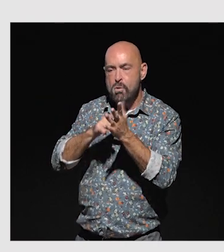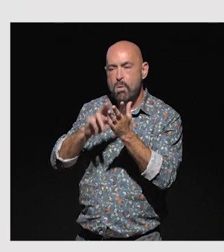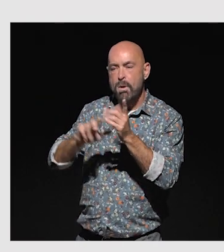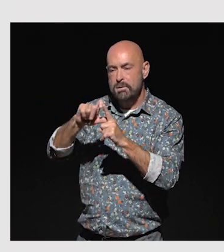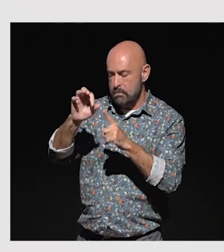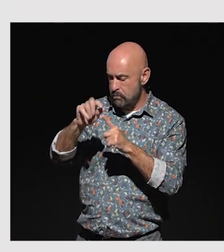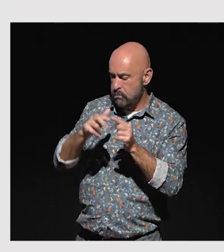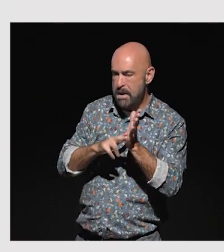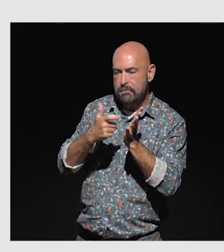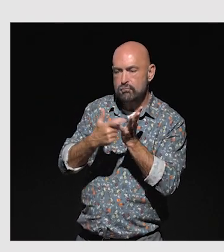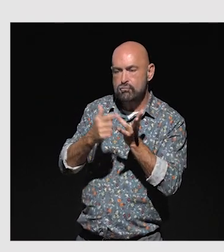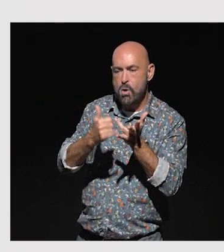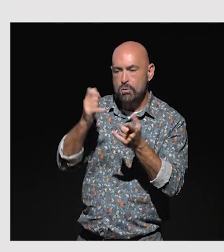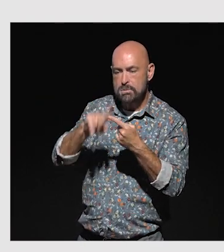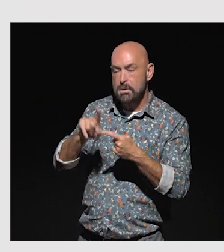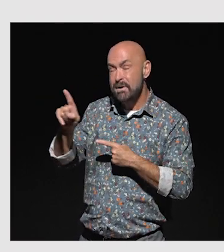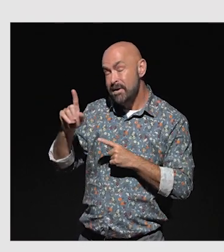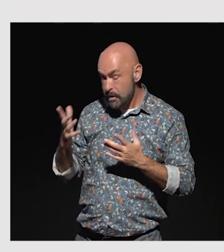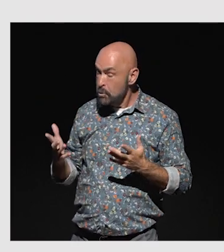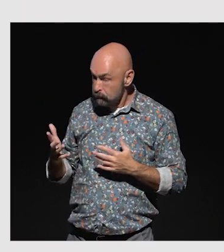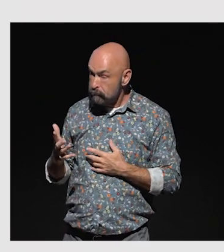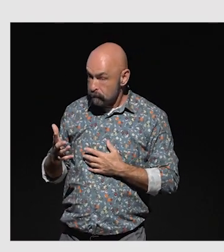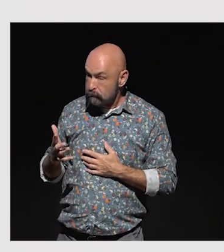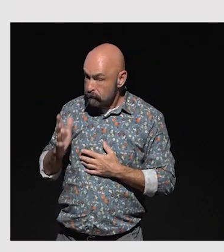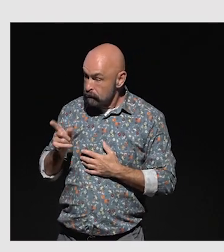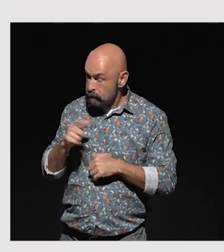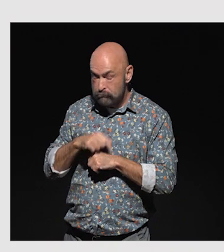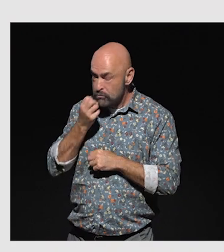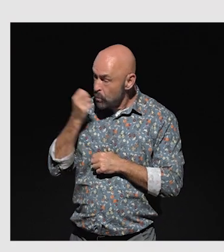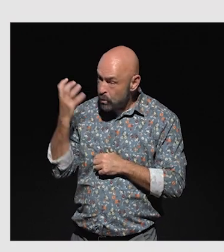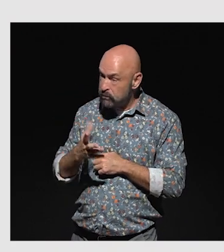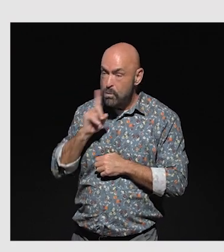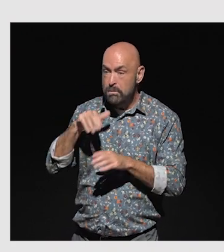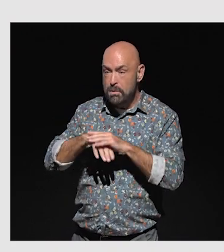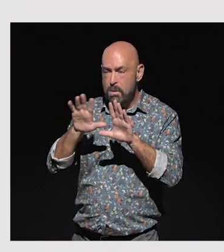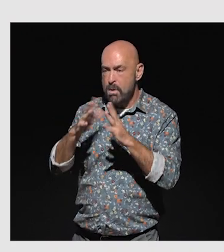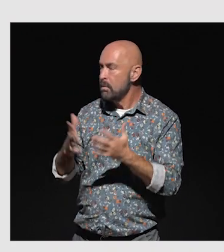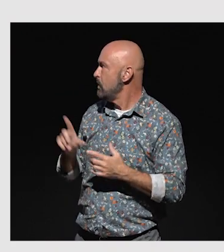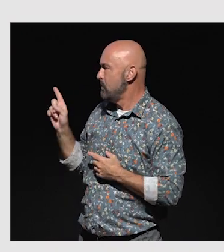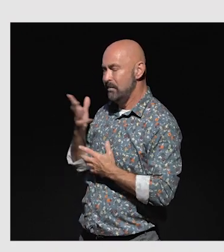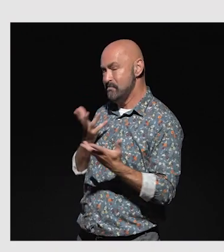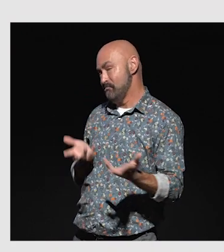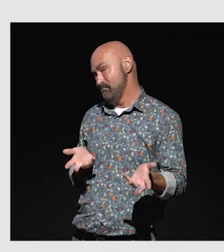and arguably one of the most beautiful women in the world. You would not know it from this portrait.